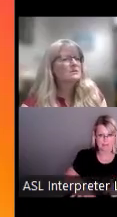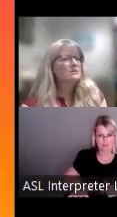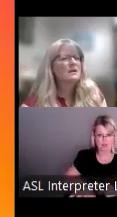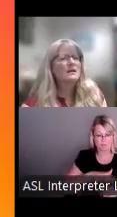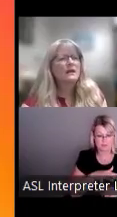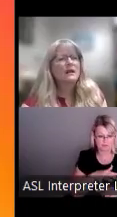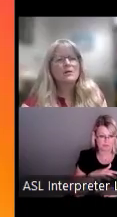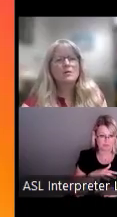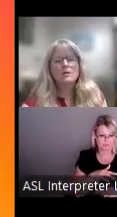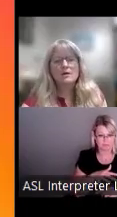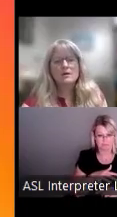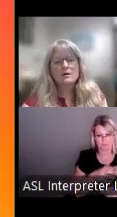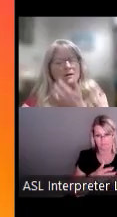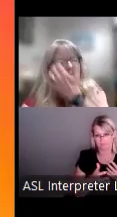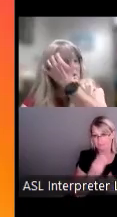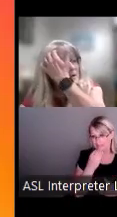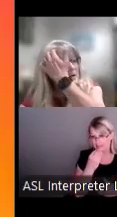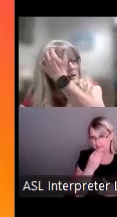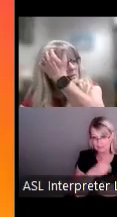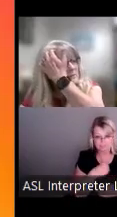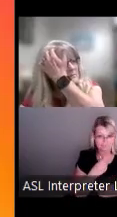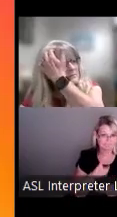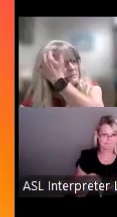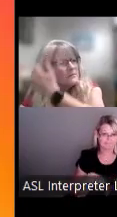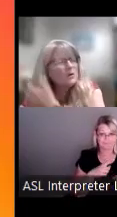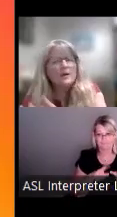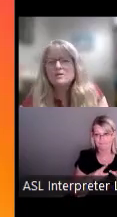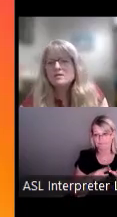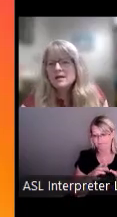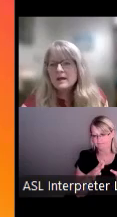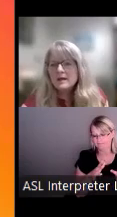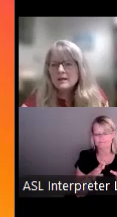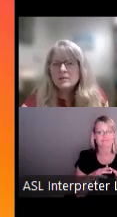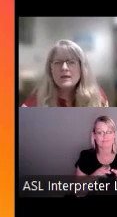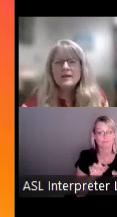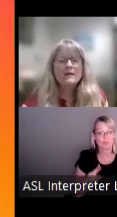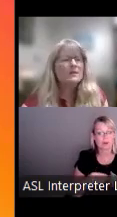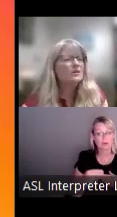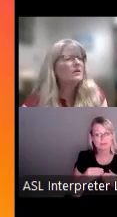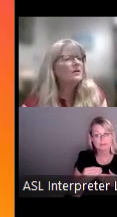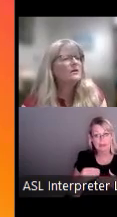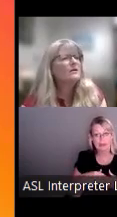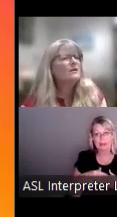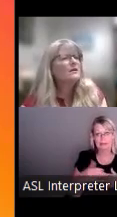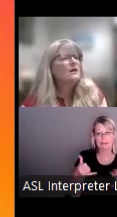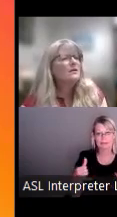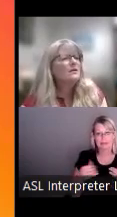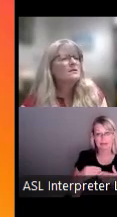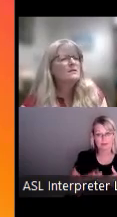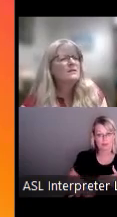it's eating or going outside and playing in the yard, or is it